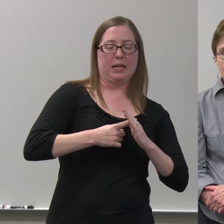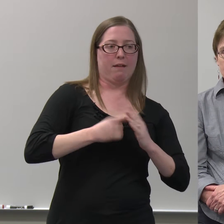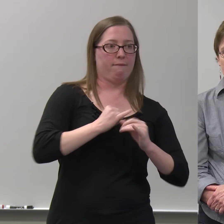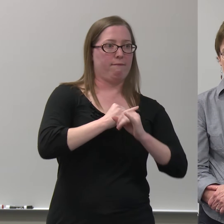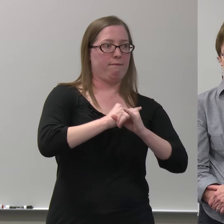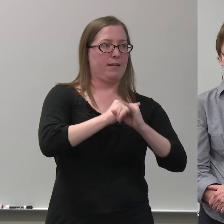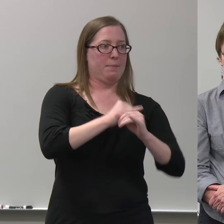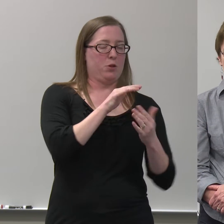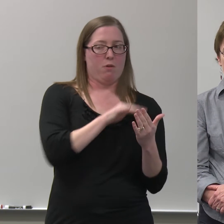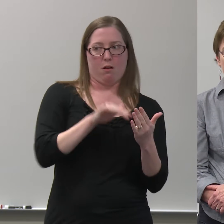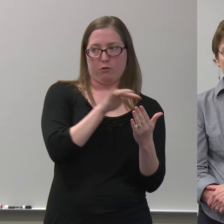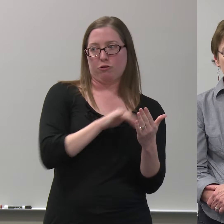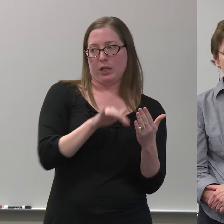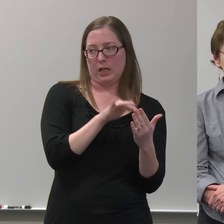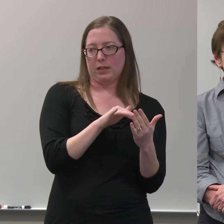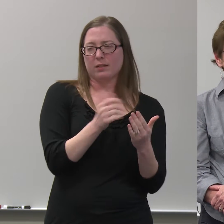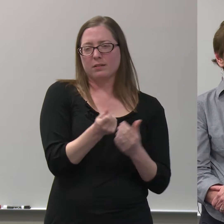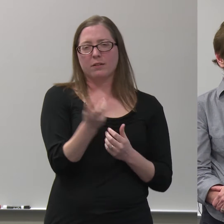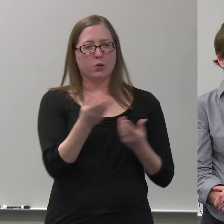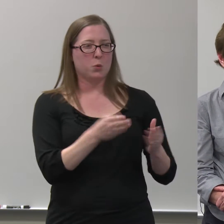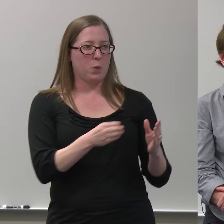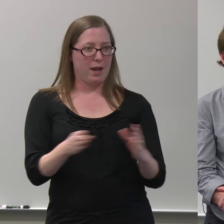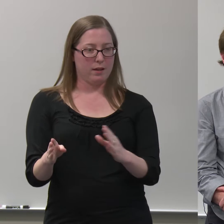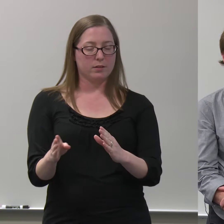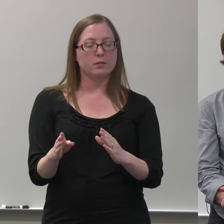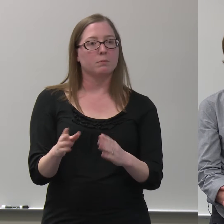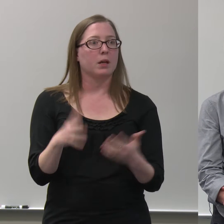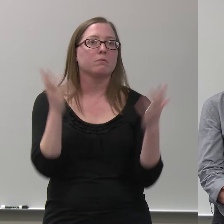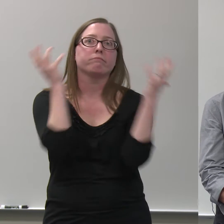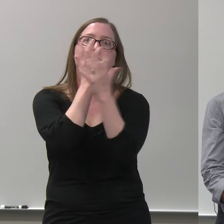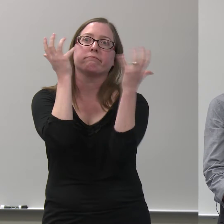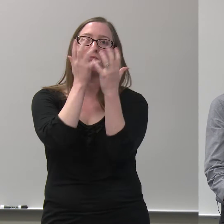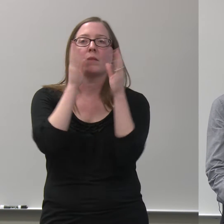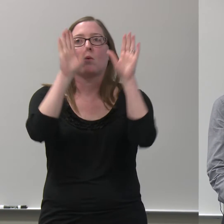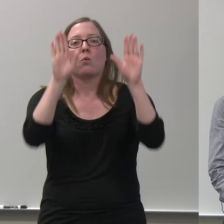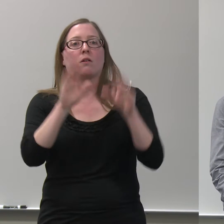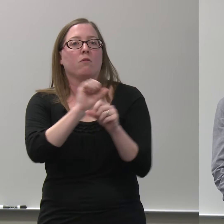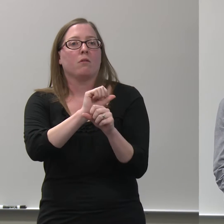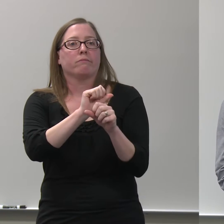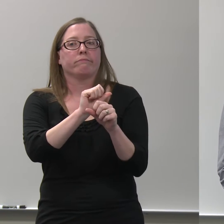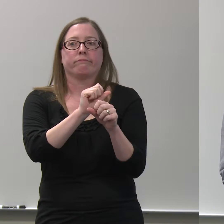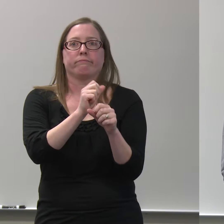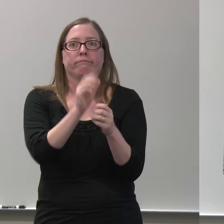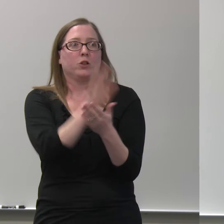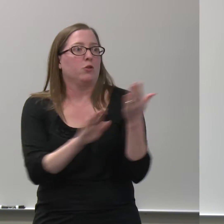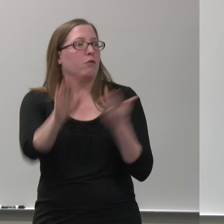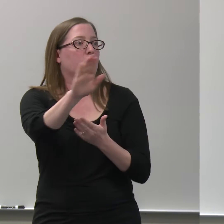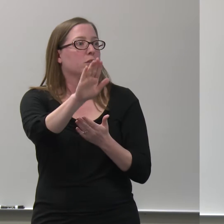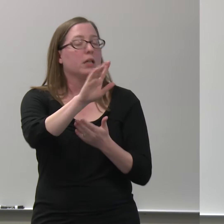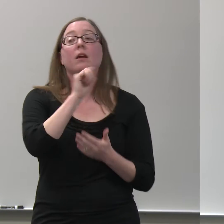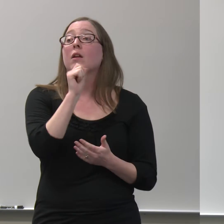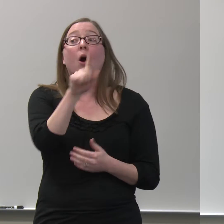in many ways, but it was a very fantastic place to be because there was not only the university.